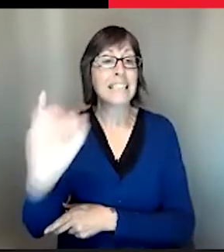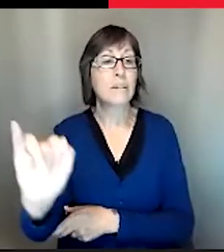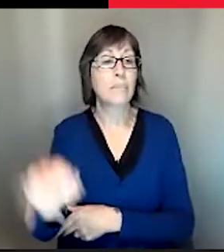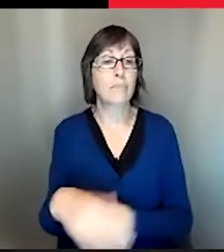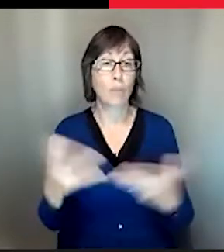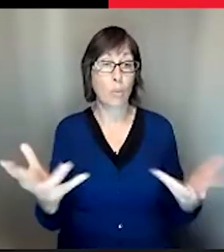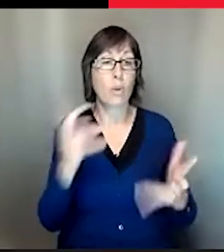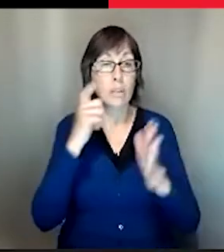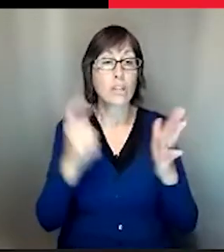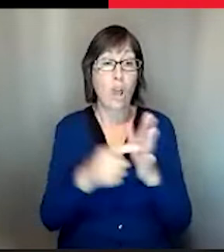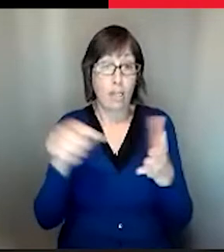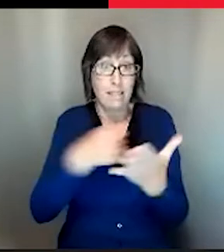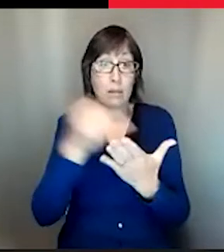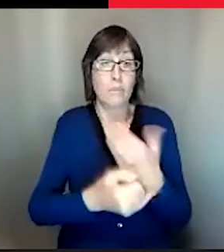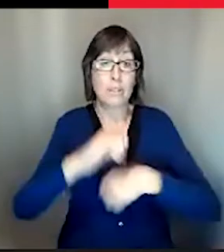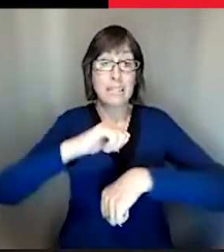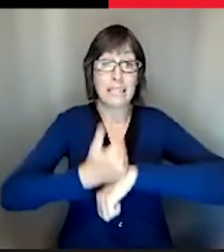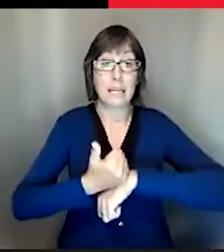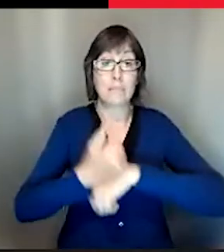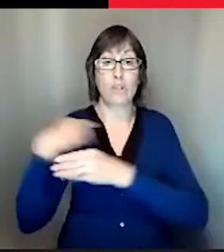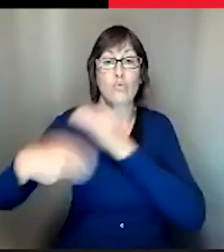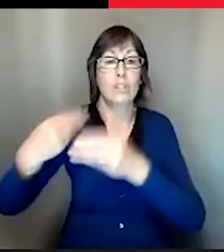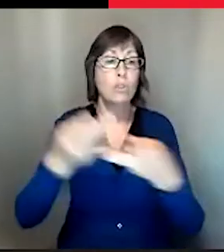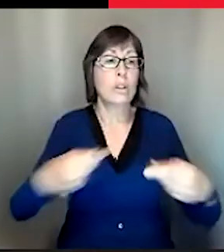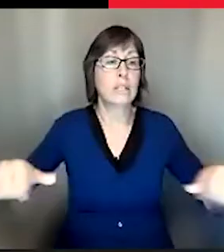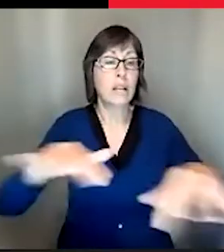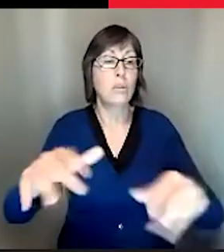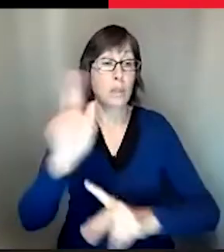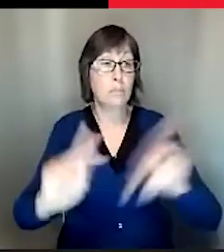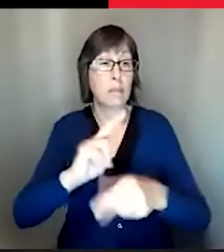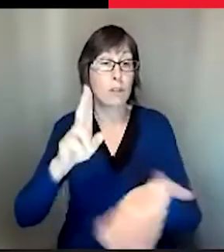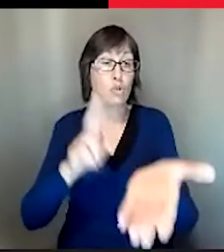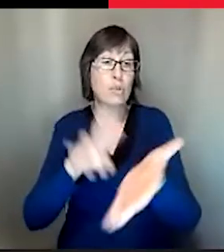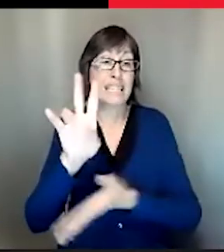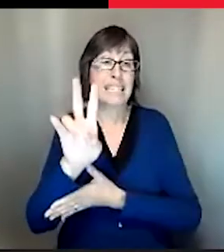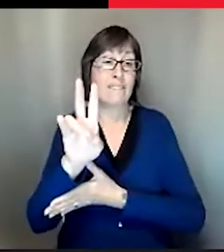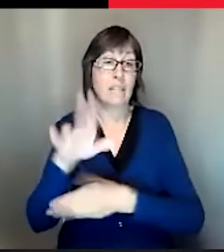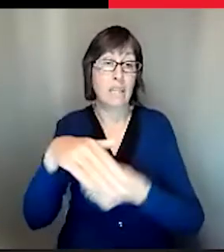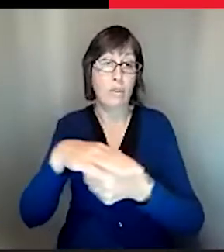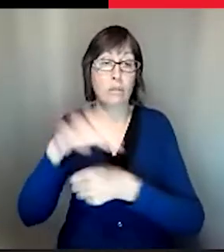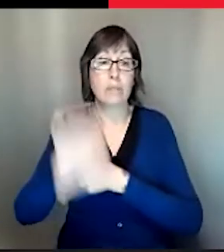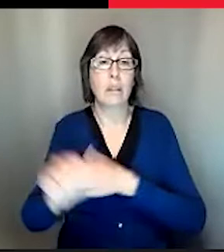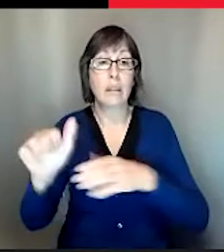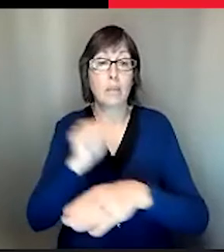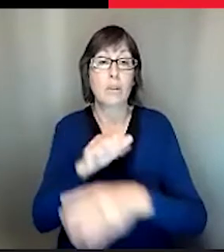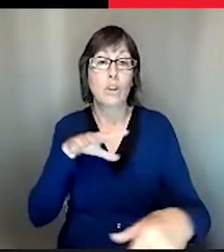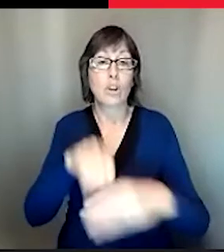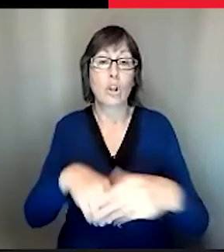of the people of the Treaty 7 region in Southern Alberta. This includes: the Siksika, Piikani